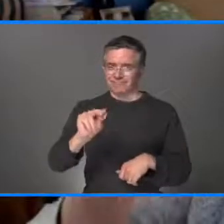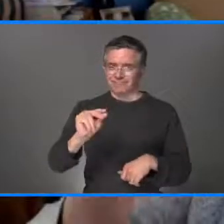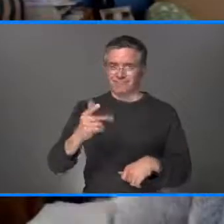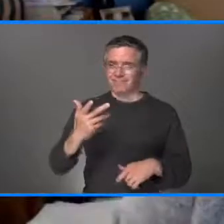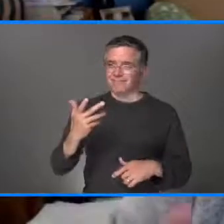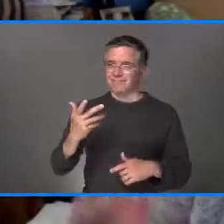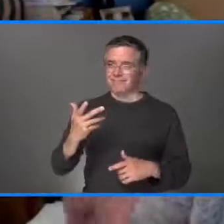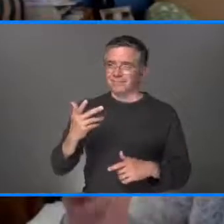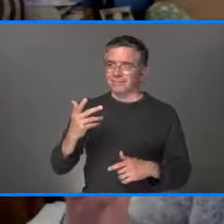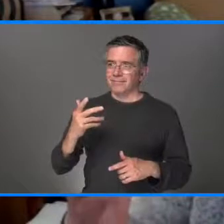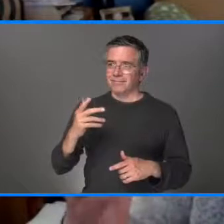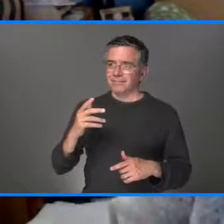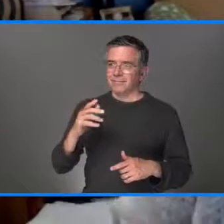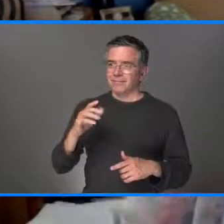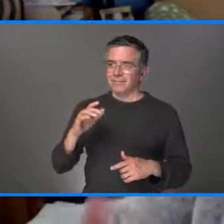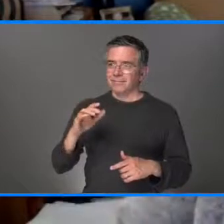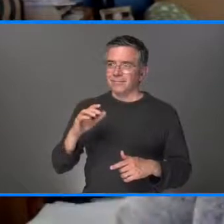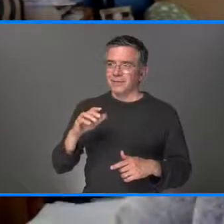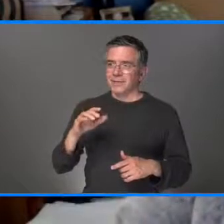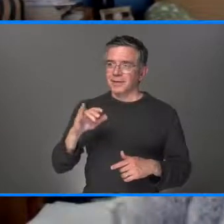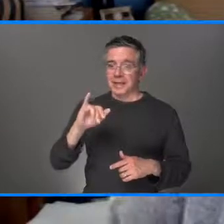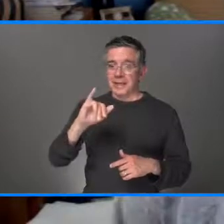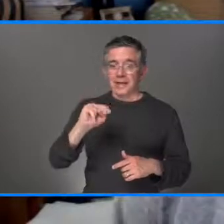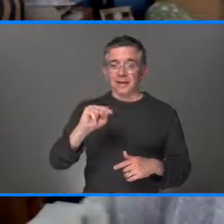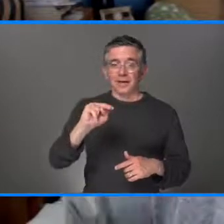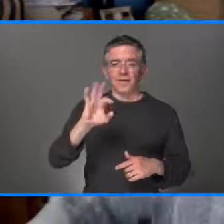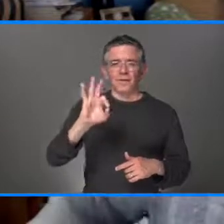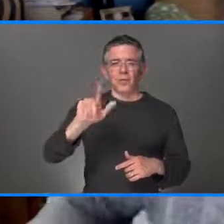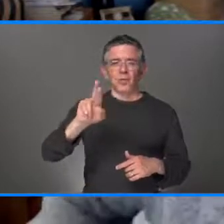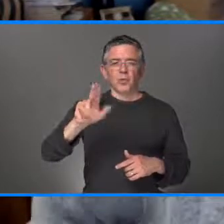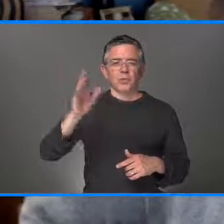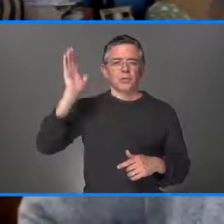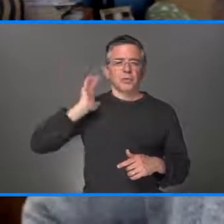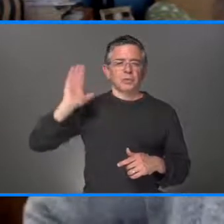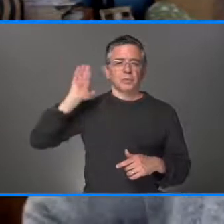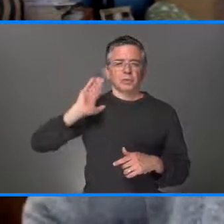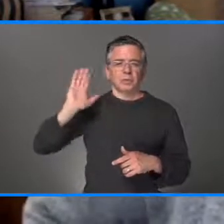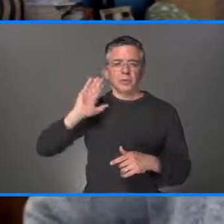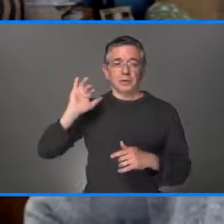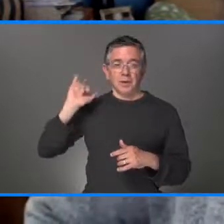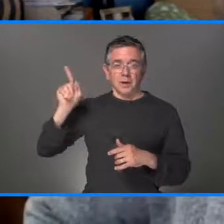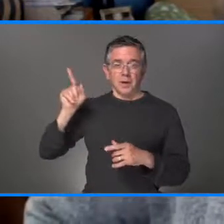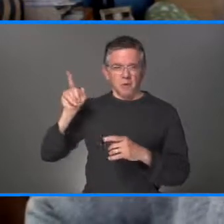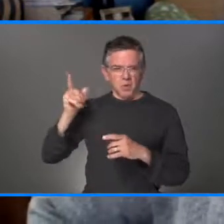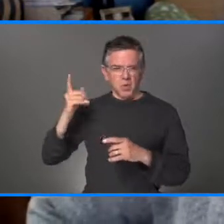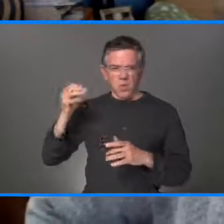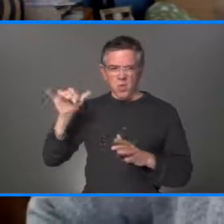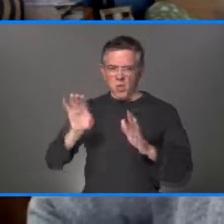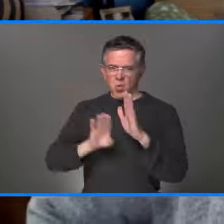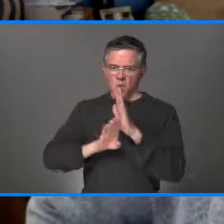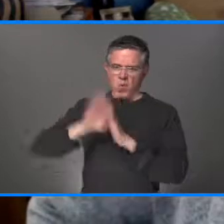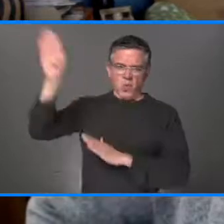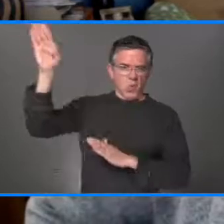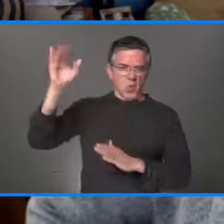there were people who didn't understand. And I'm hoping that it is people in communities